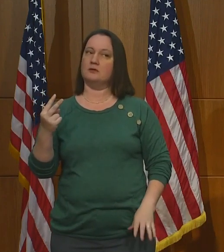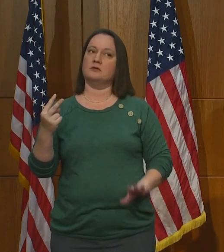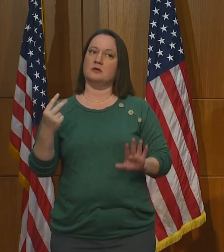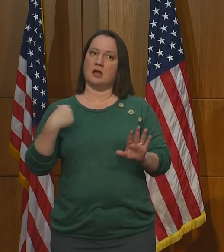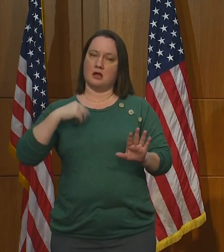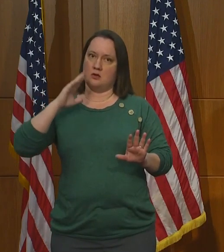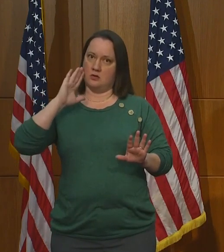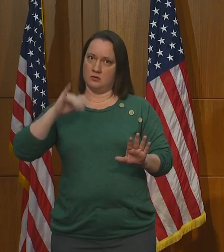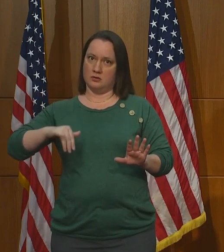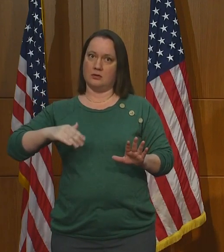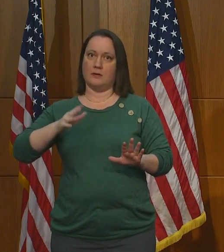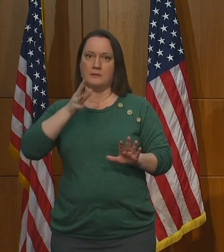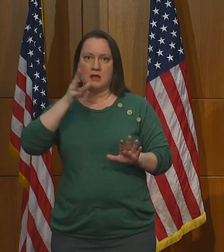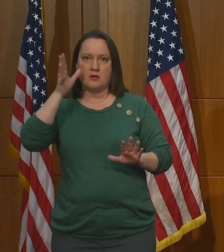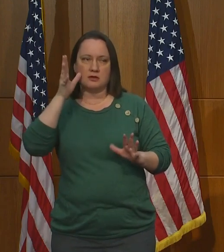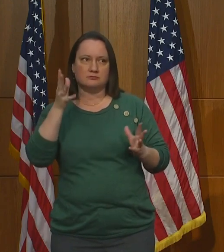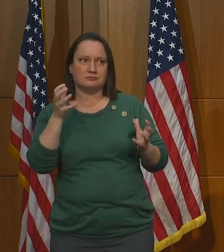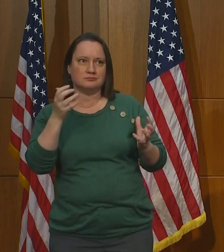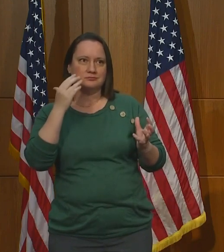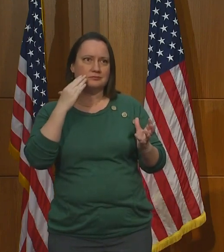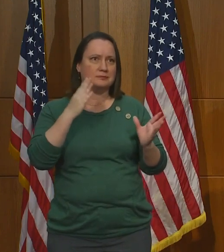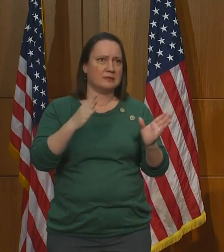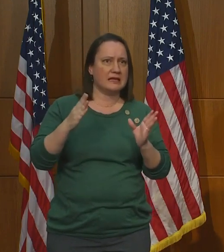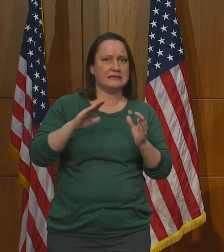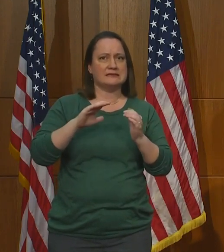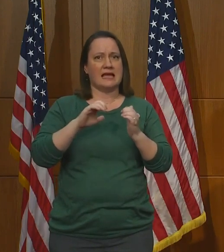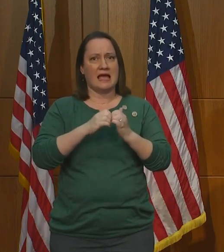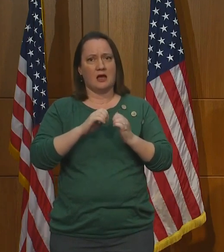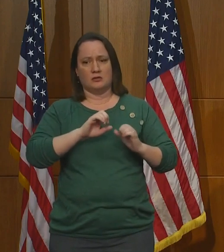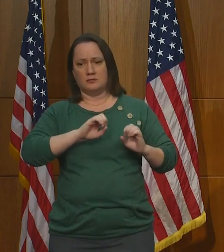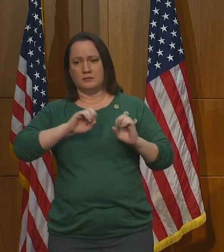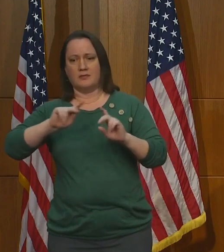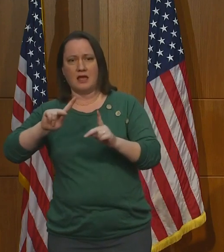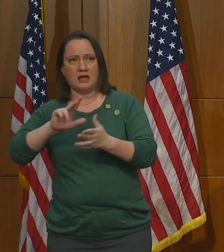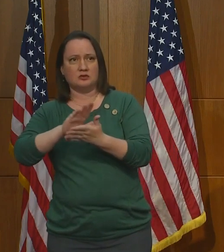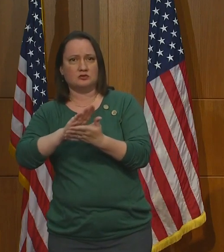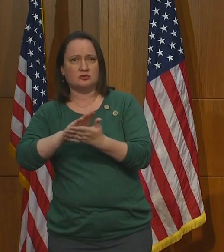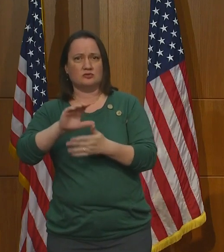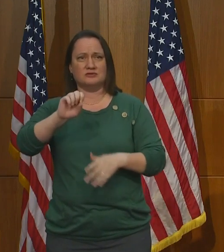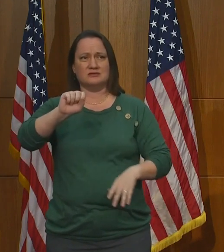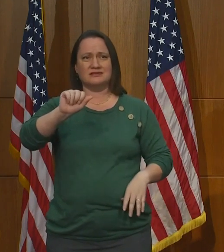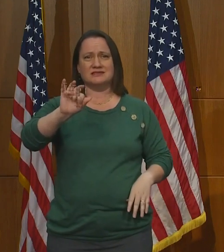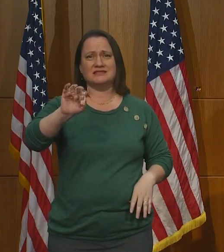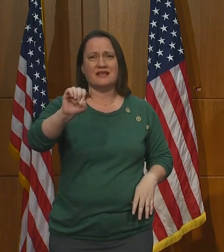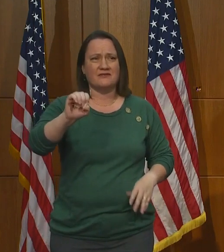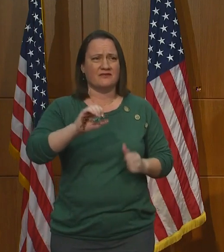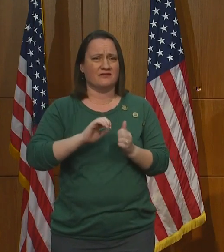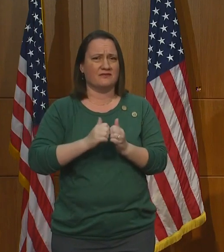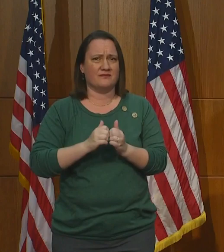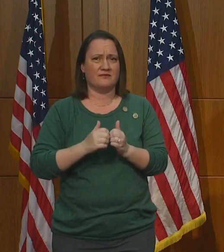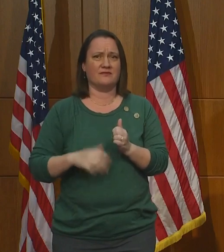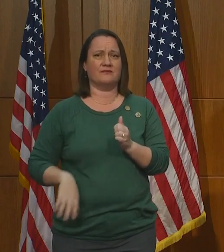TWELVE. I KNOW THAT PARENTS ARE VERY INTERESTED IN OUR PLAN FOR